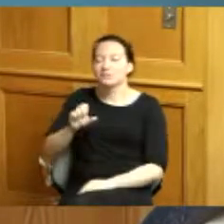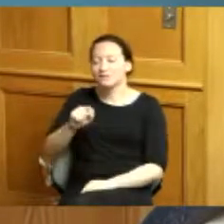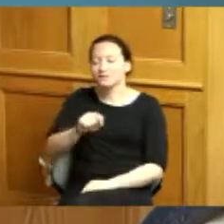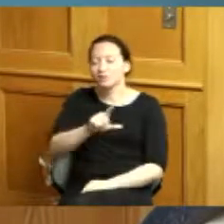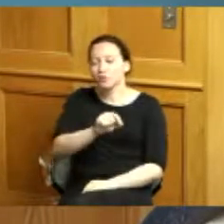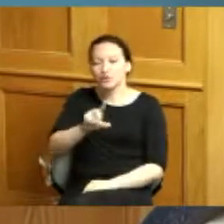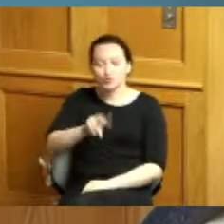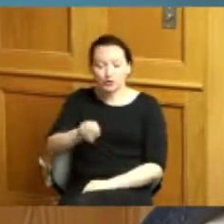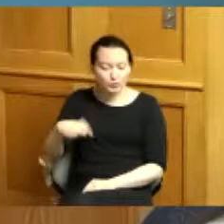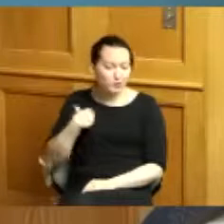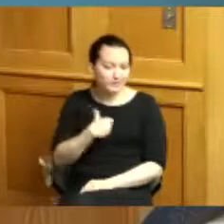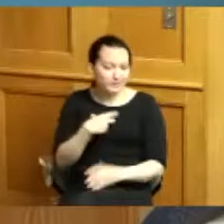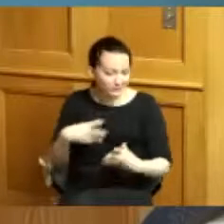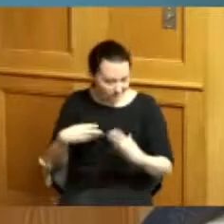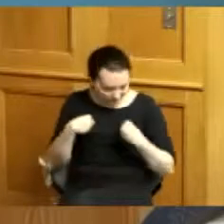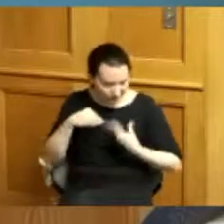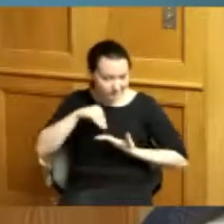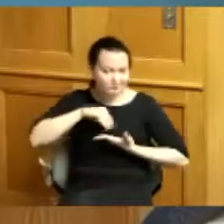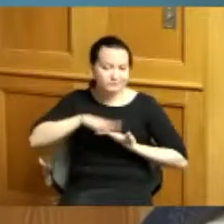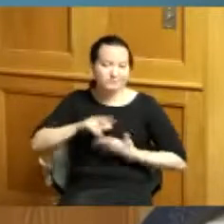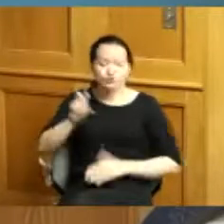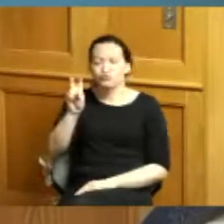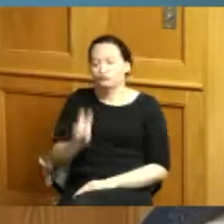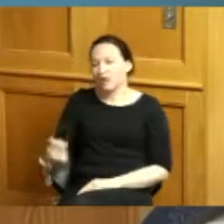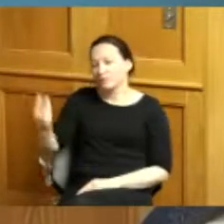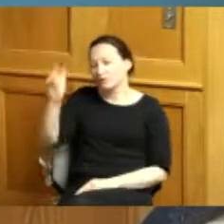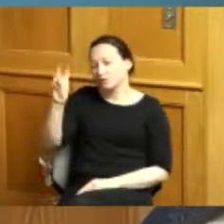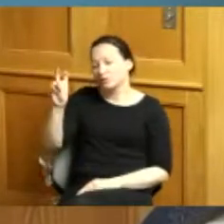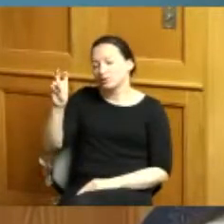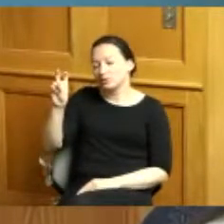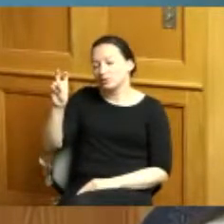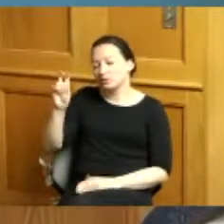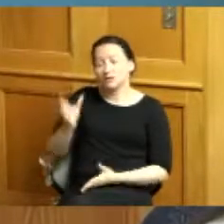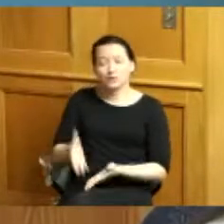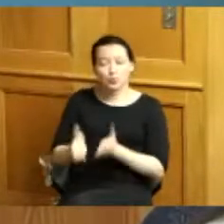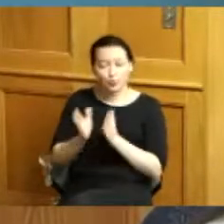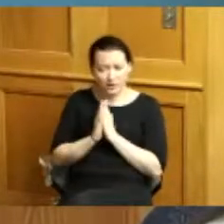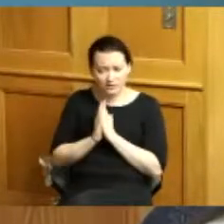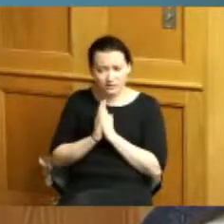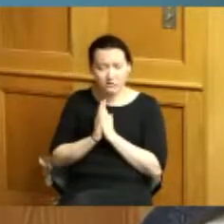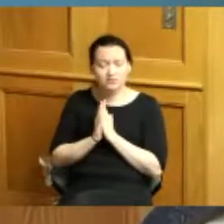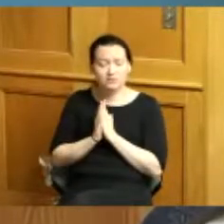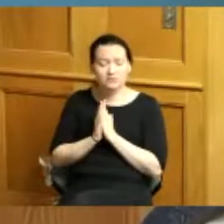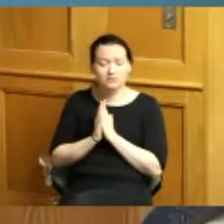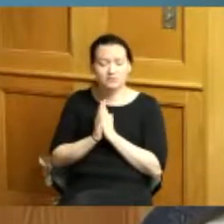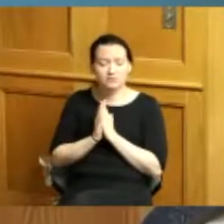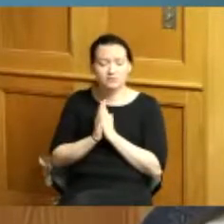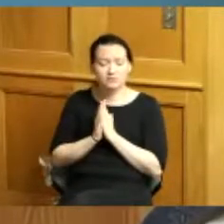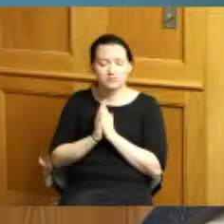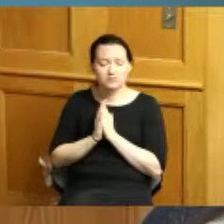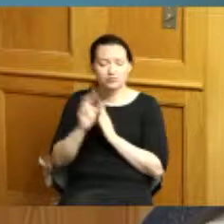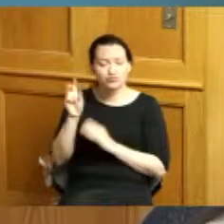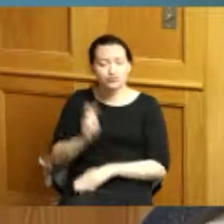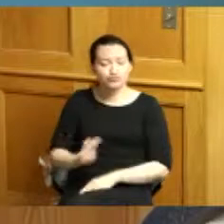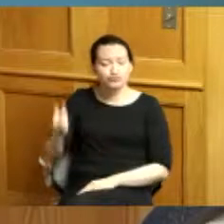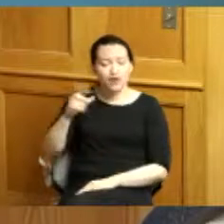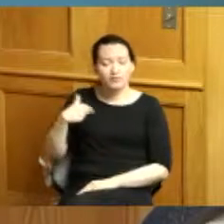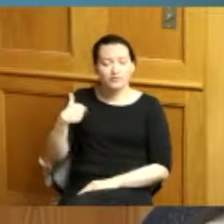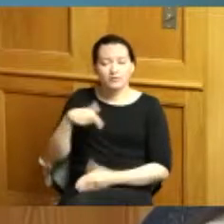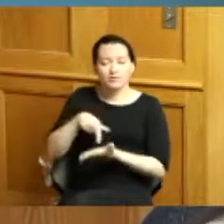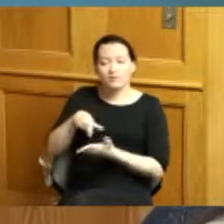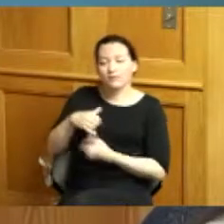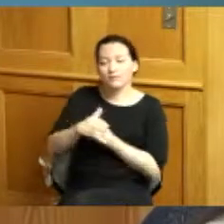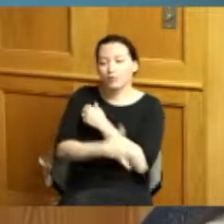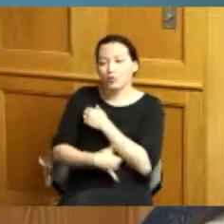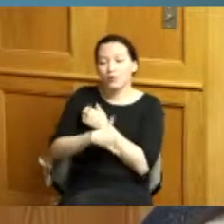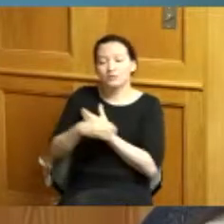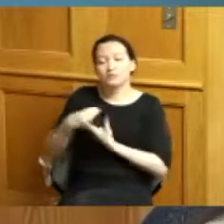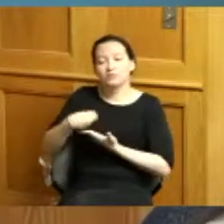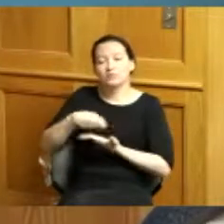that for the record travel request to travel at the County's expense the Treasurer to employees